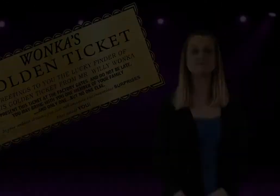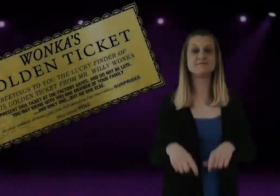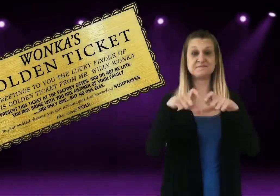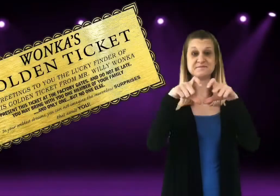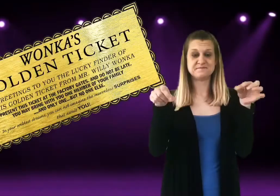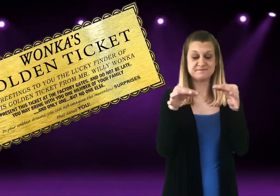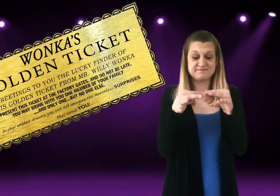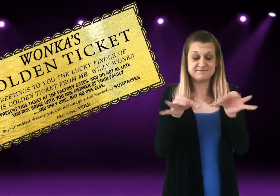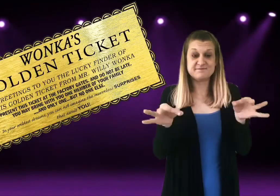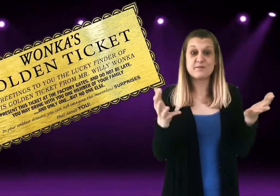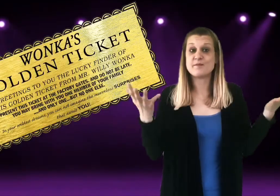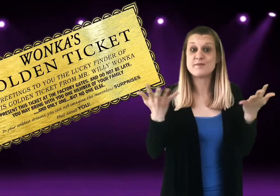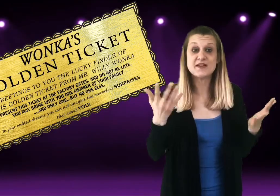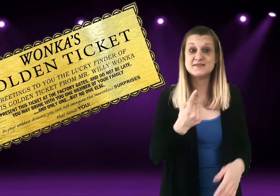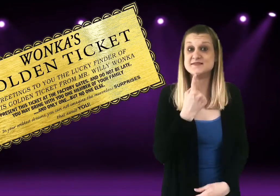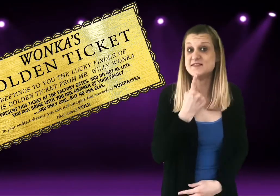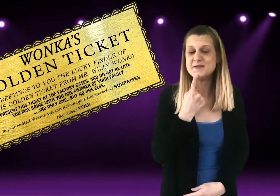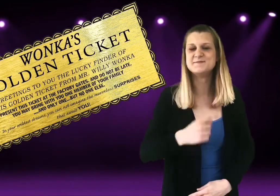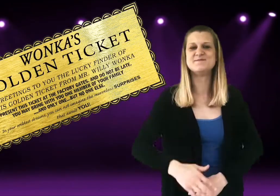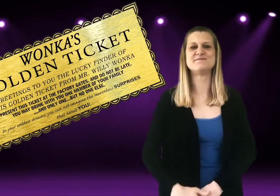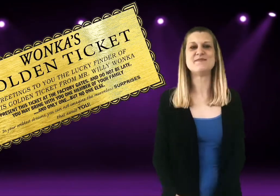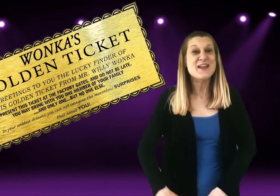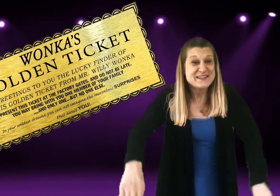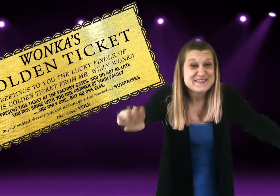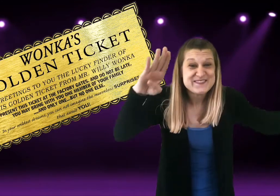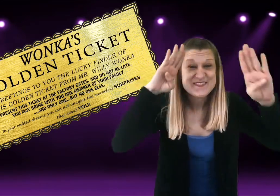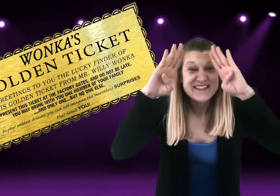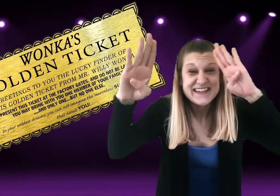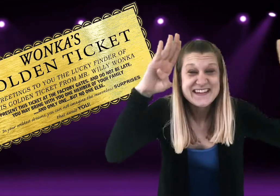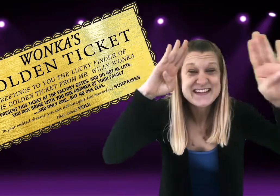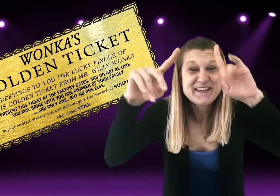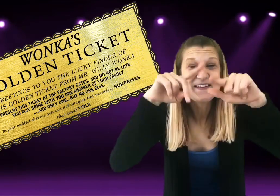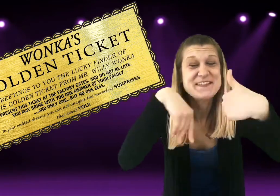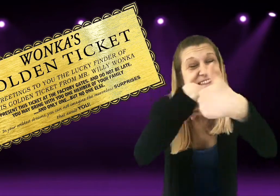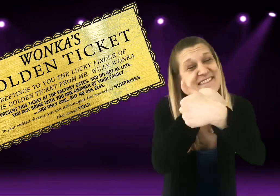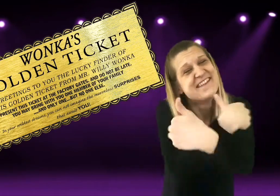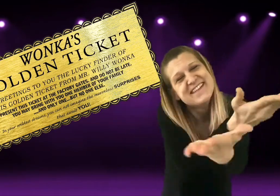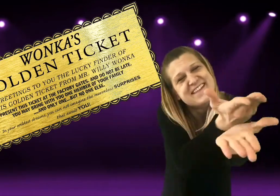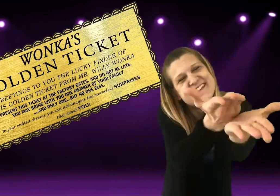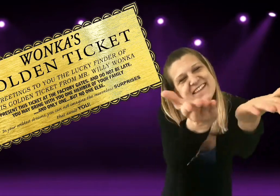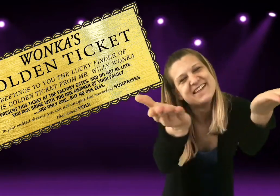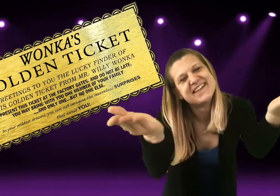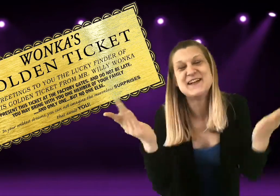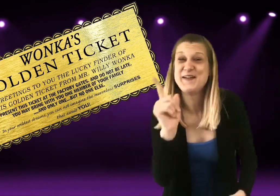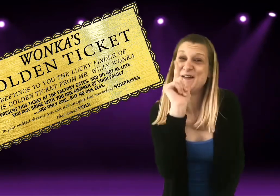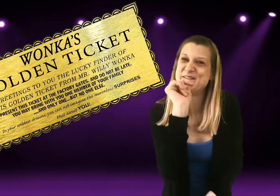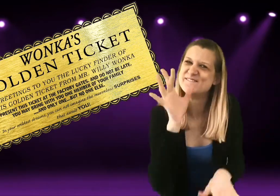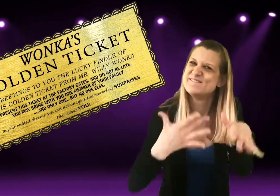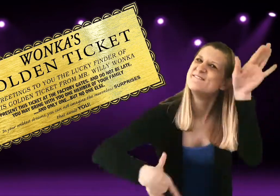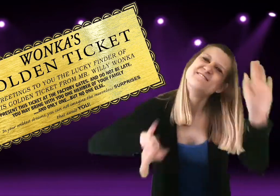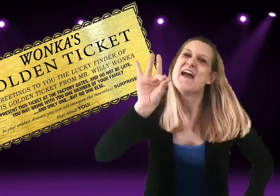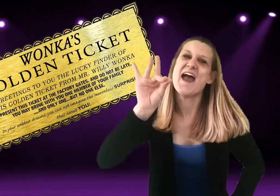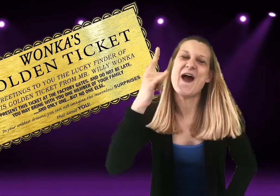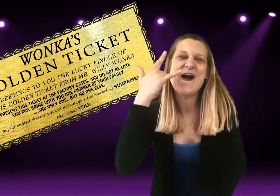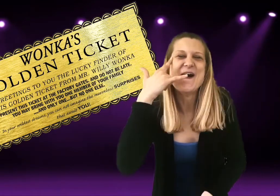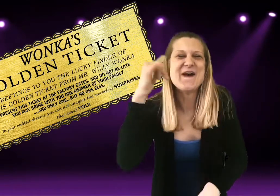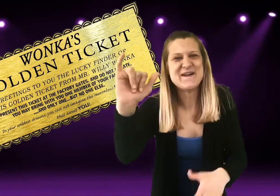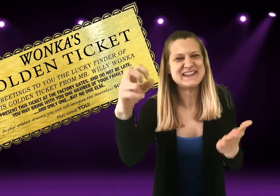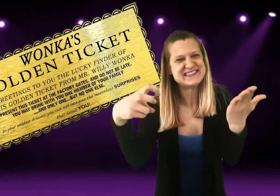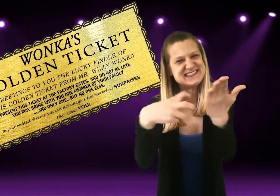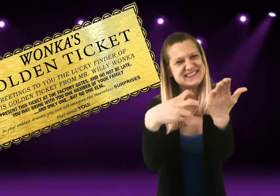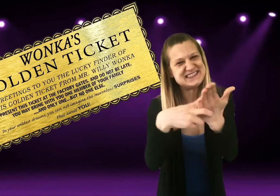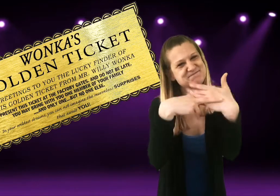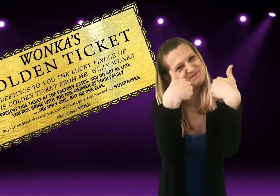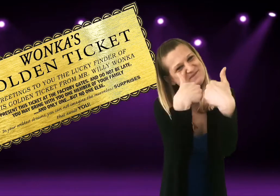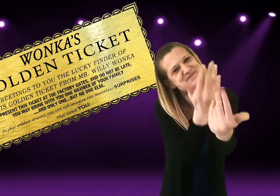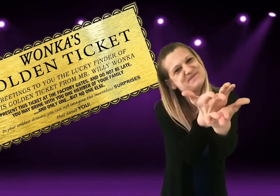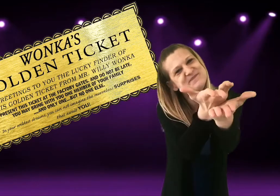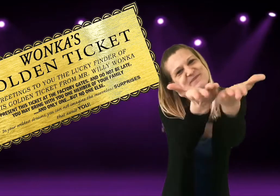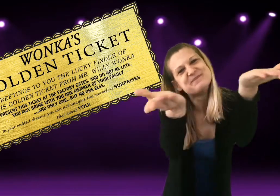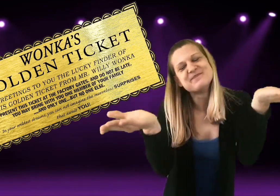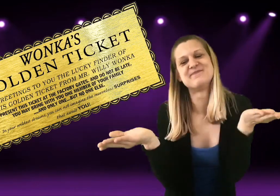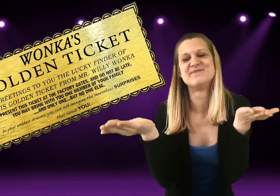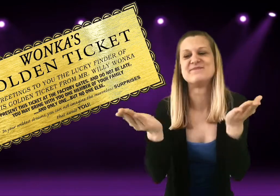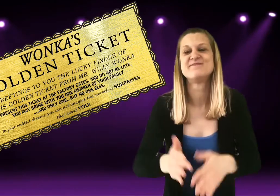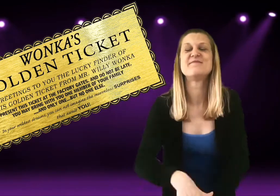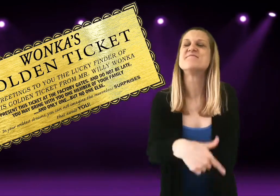On the Golden ticket, it said, "‘Greetings to you, the lucky finder of this Golden Ticket, from Mr. Willy Wonka!